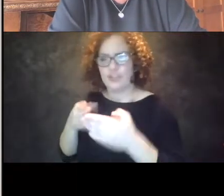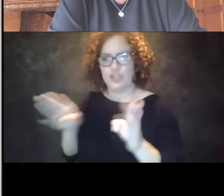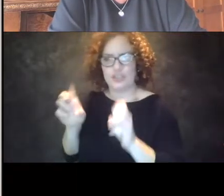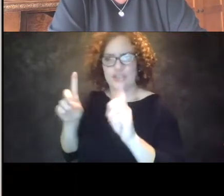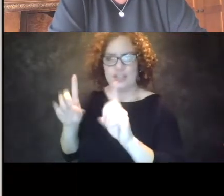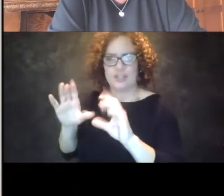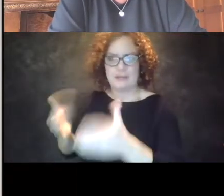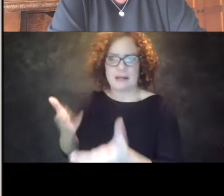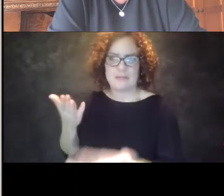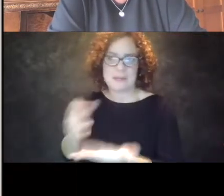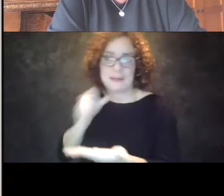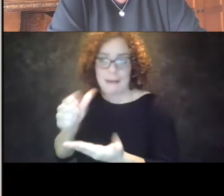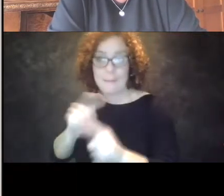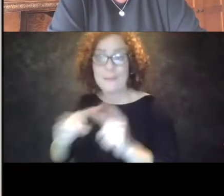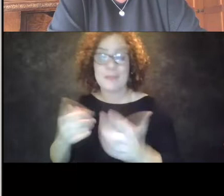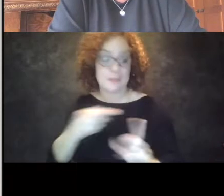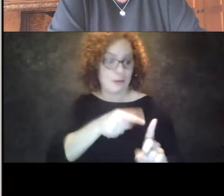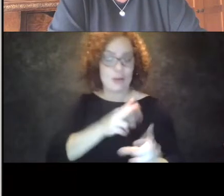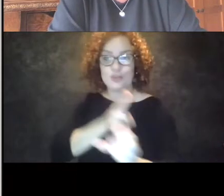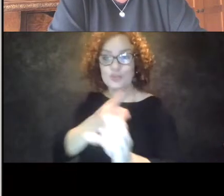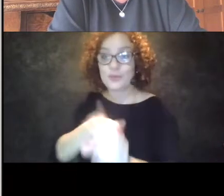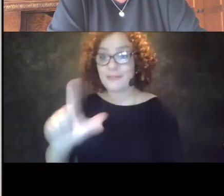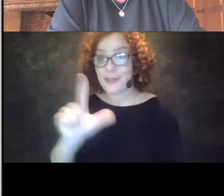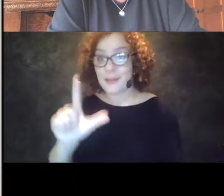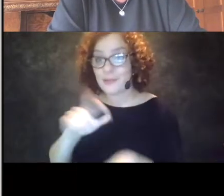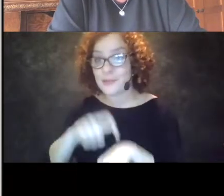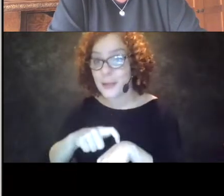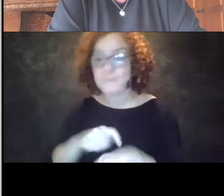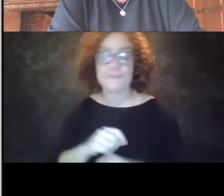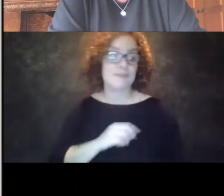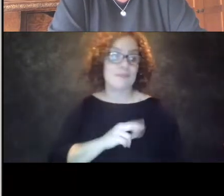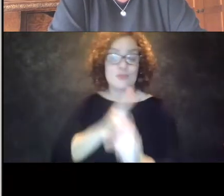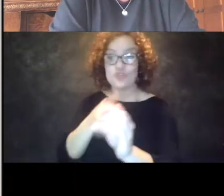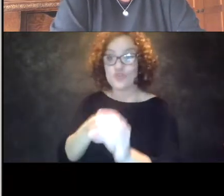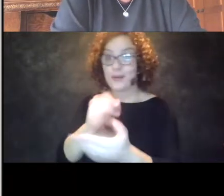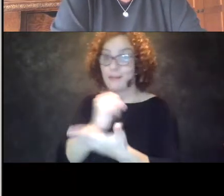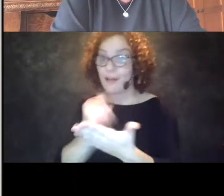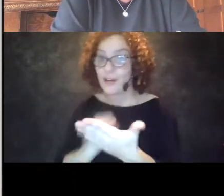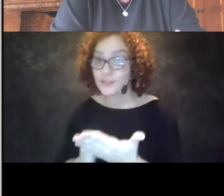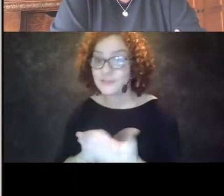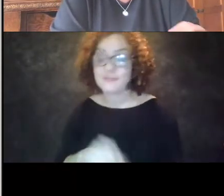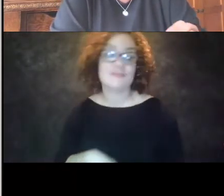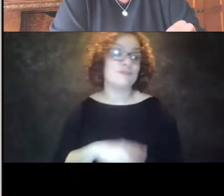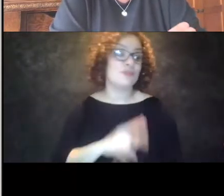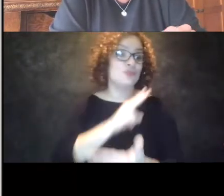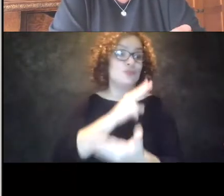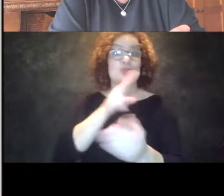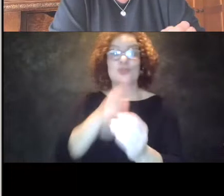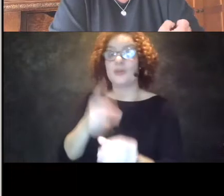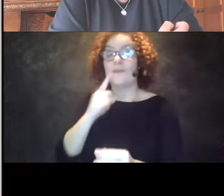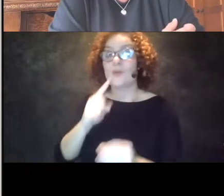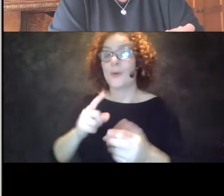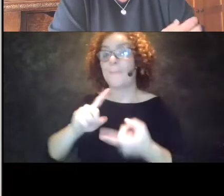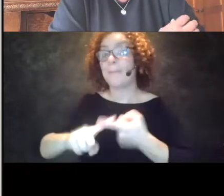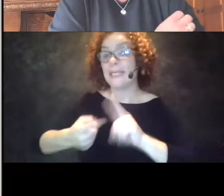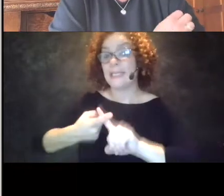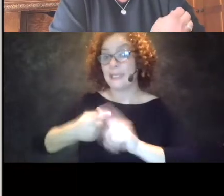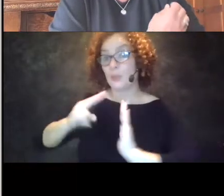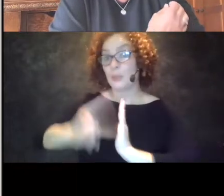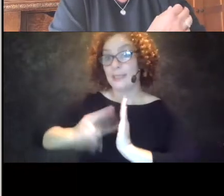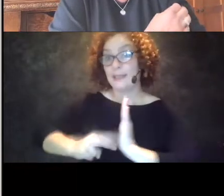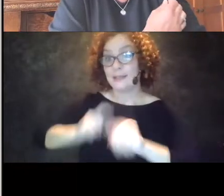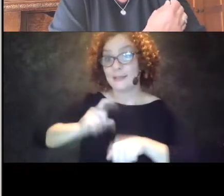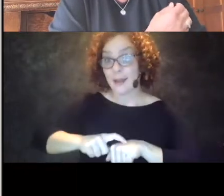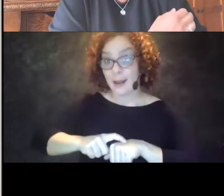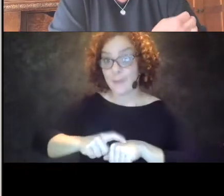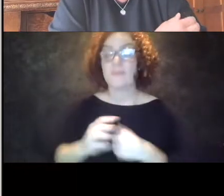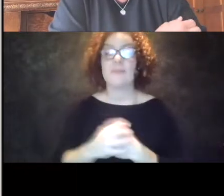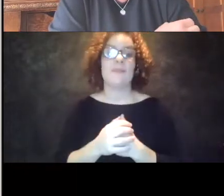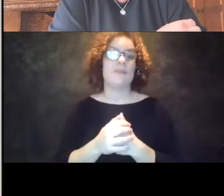time with the class or art if they could join them for buddy reading time. If maybe the